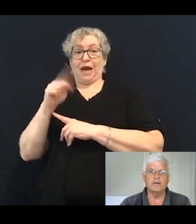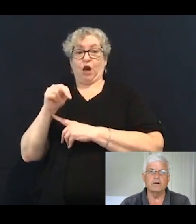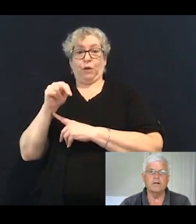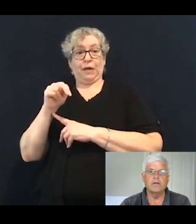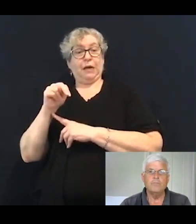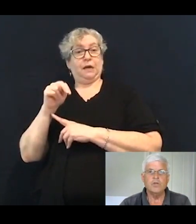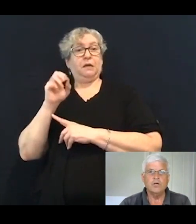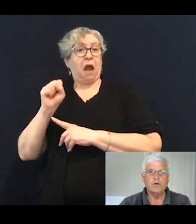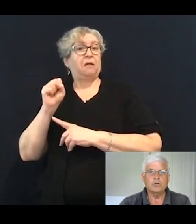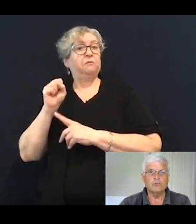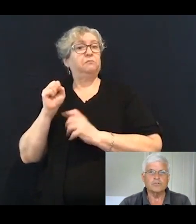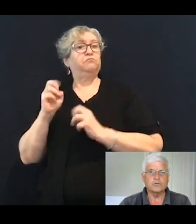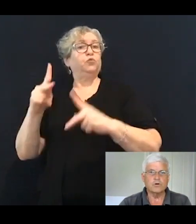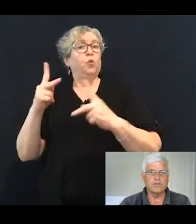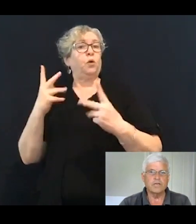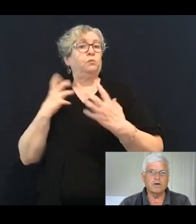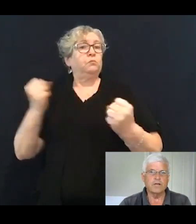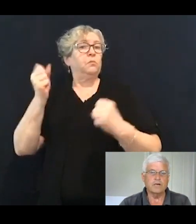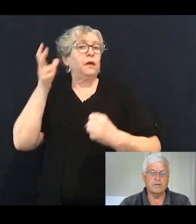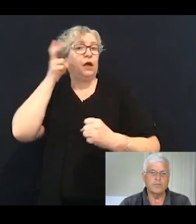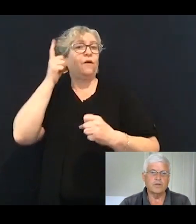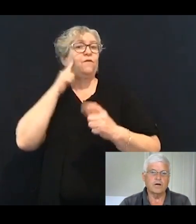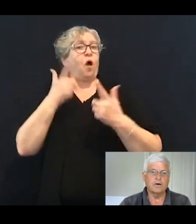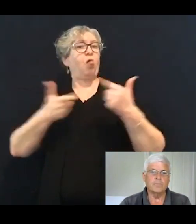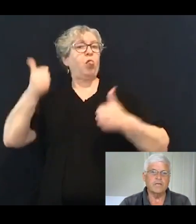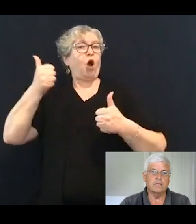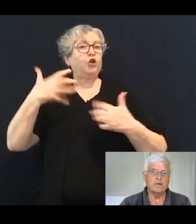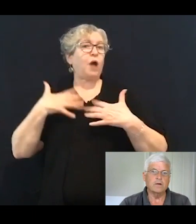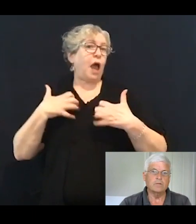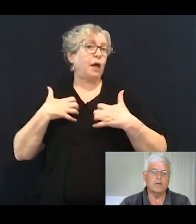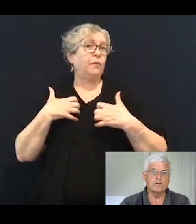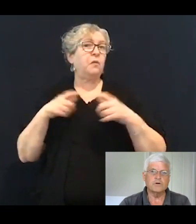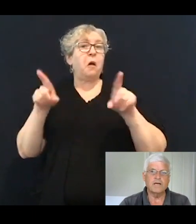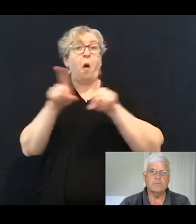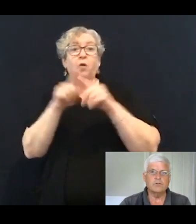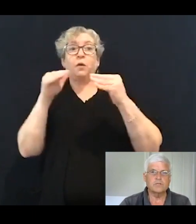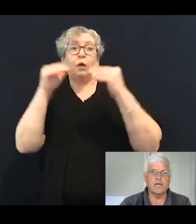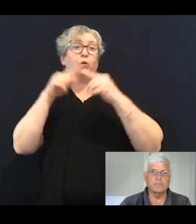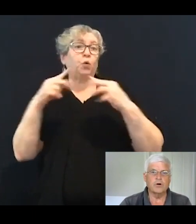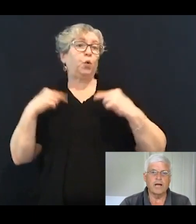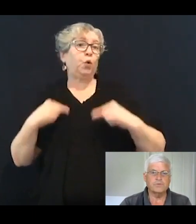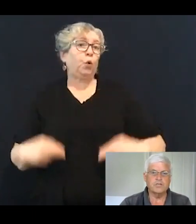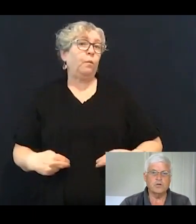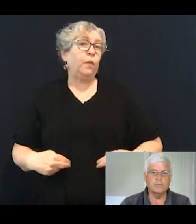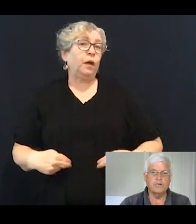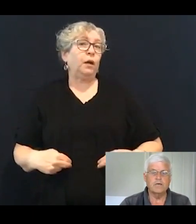could restore the hearing in larger animals and perhaps in human.